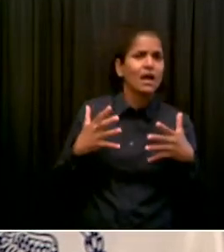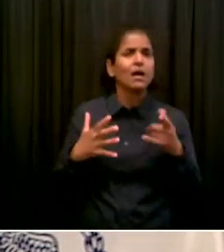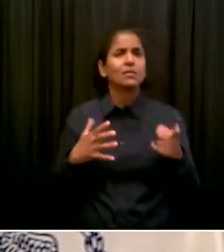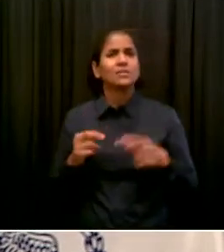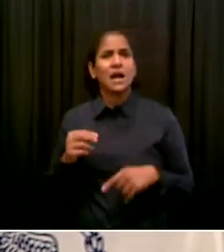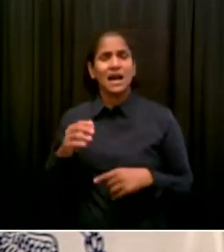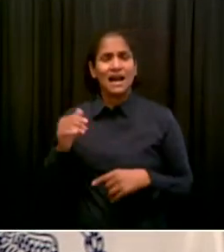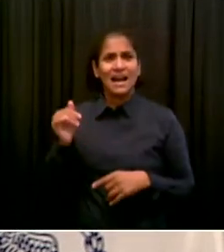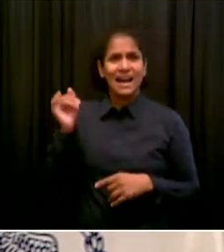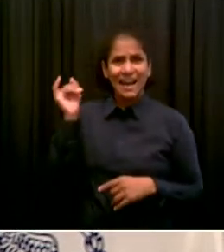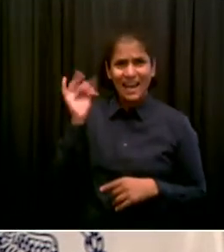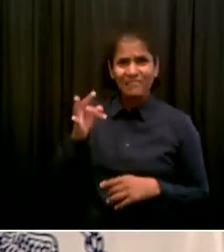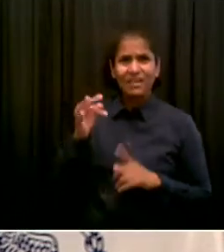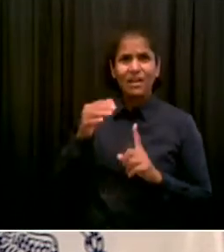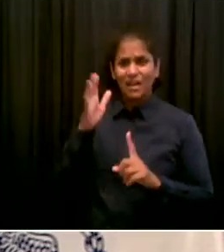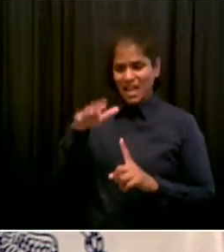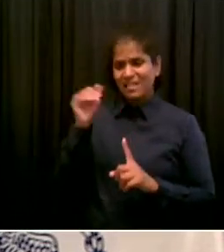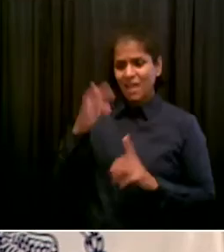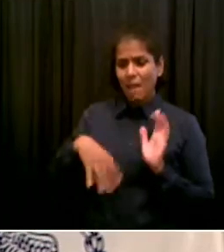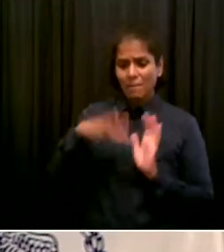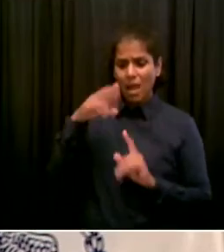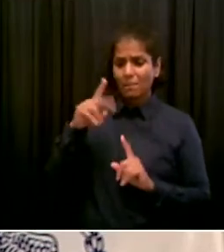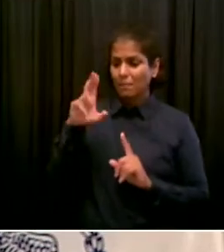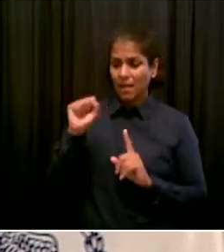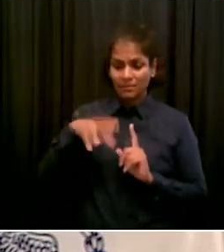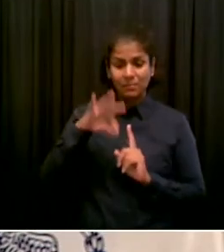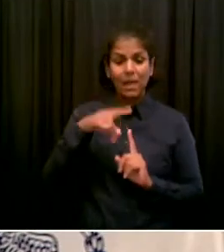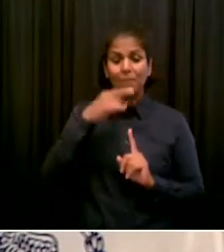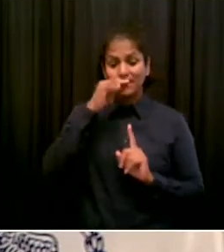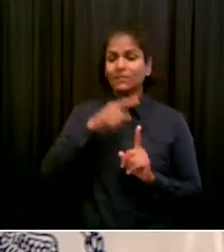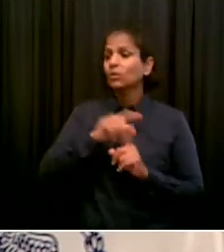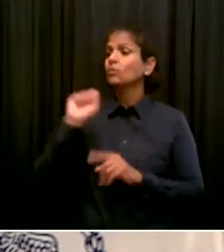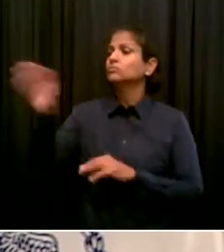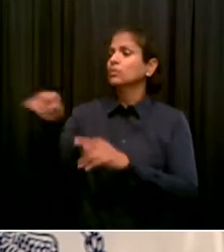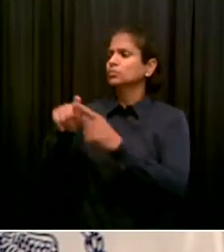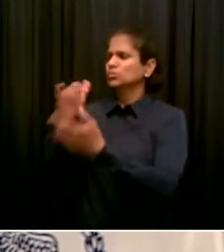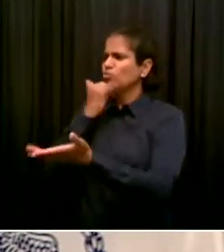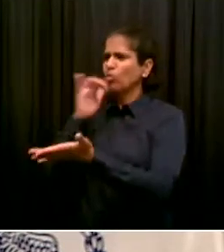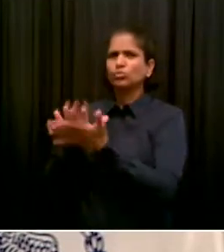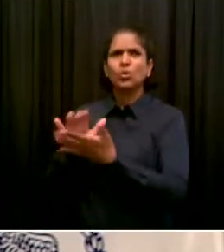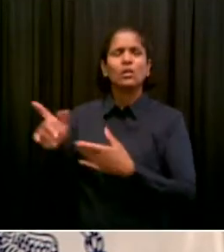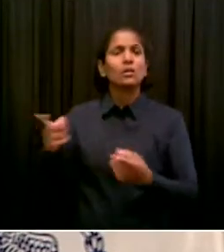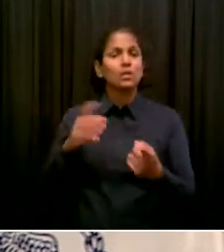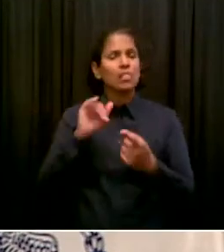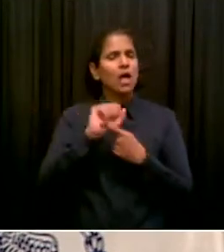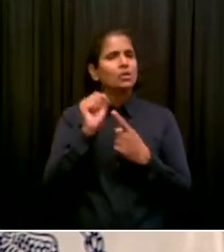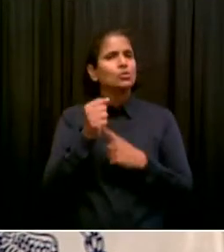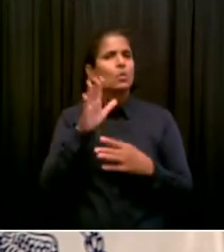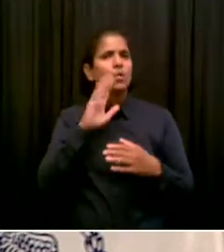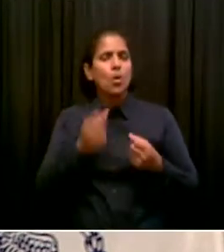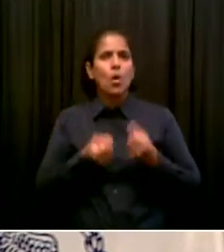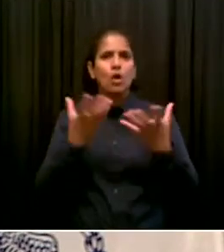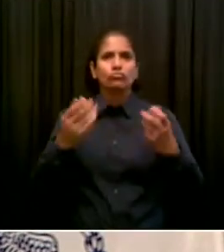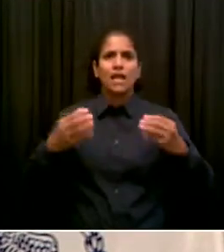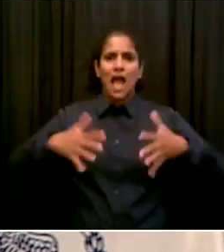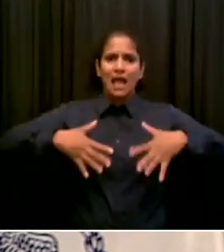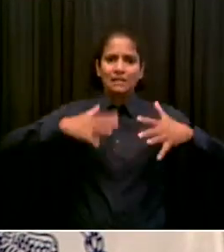UP IS NOT ACCPTEALEB. THAT CREATES REAL FEAR D AN